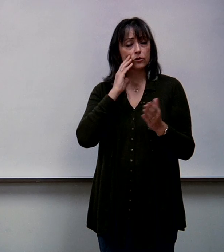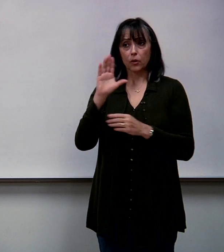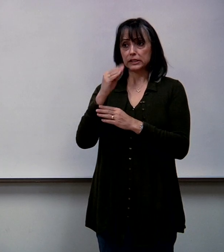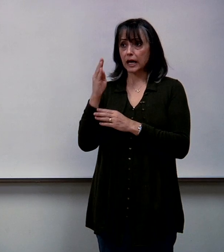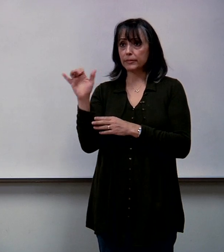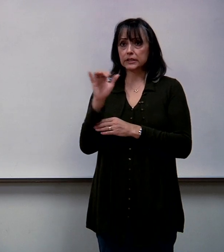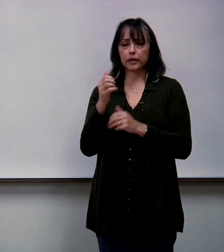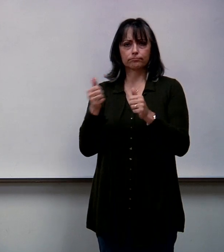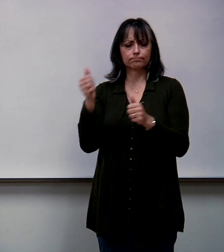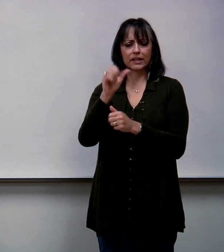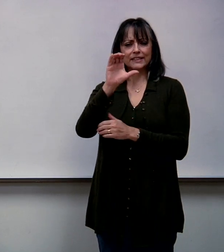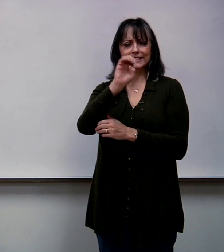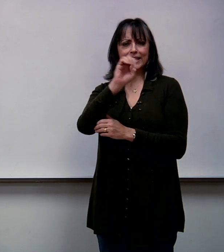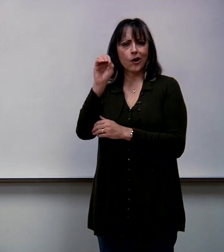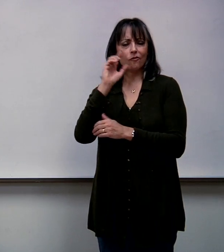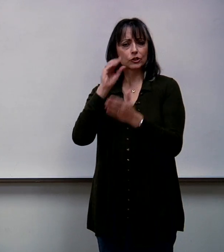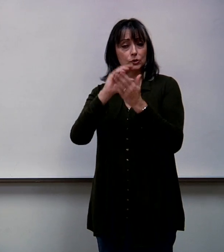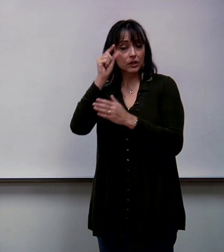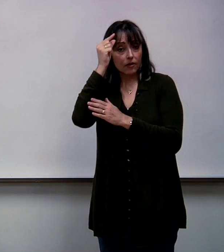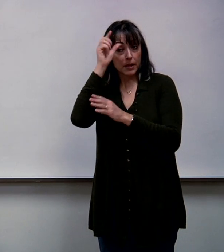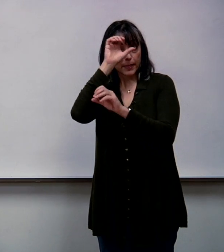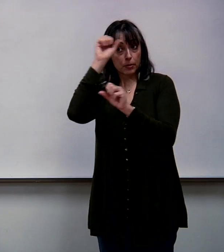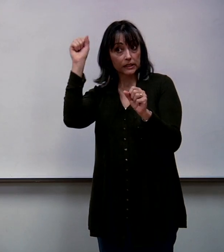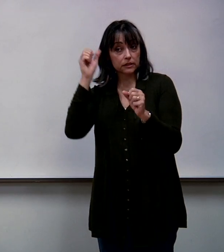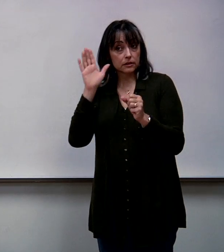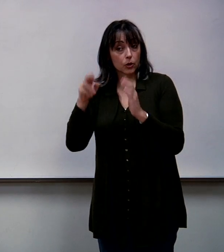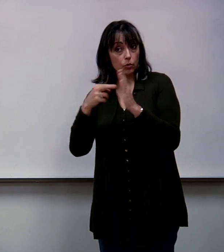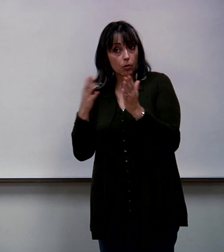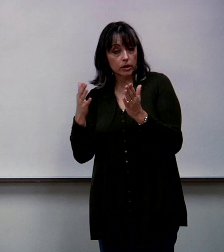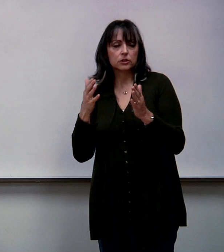of Student Government. The president is responsible for making sure that Student Government continues to function,